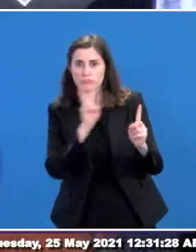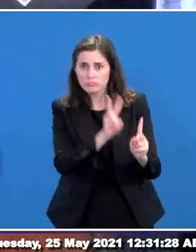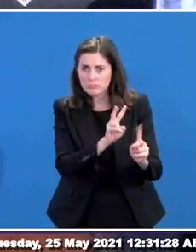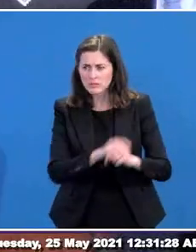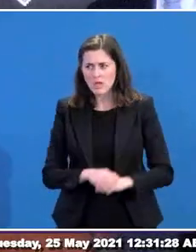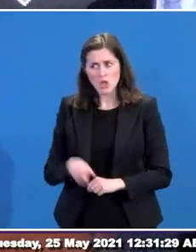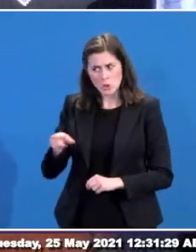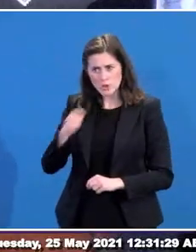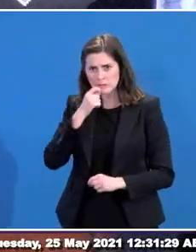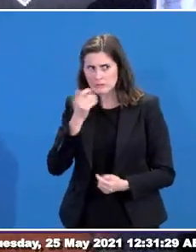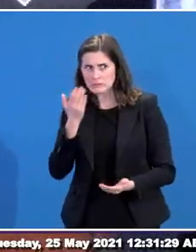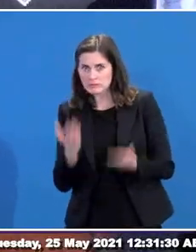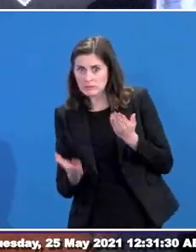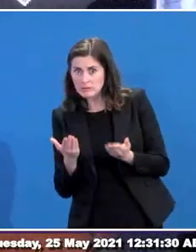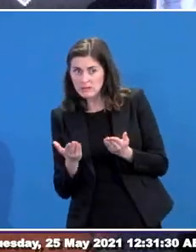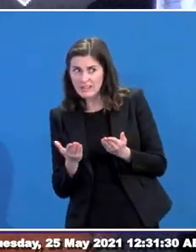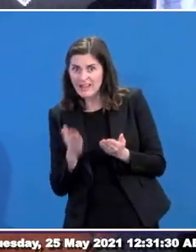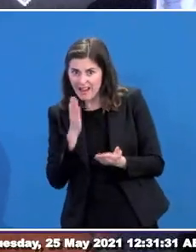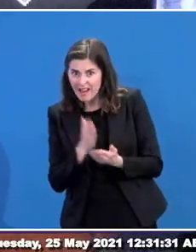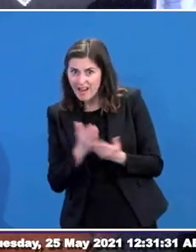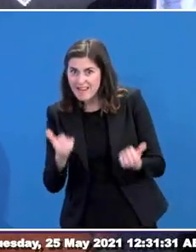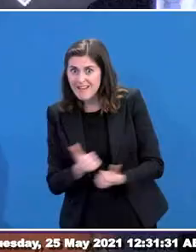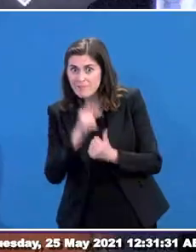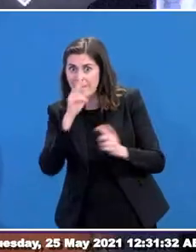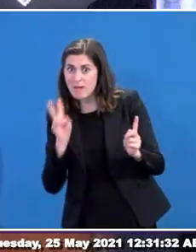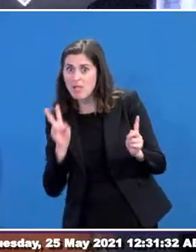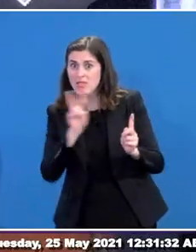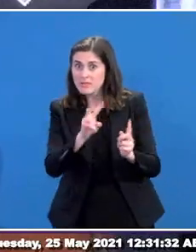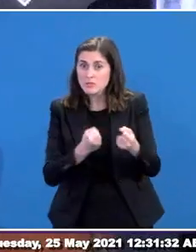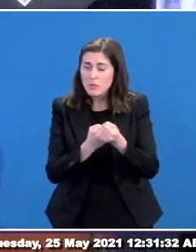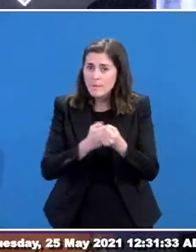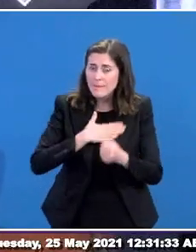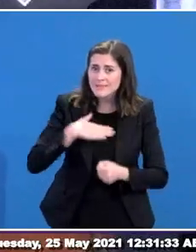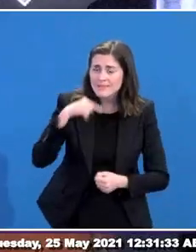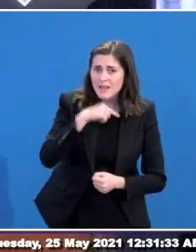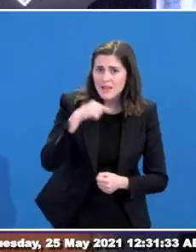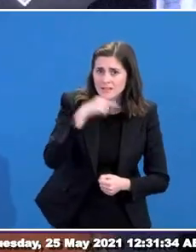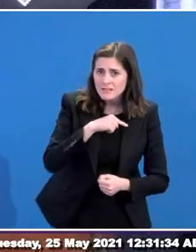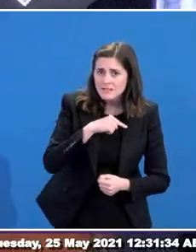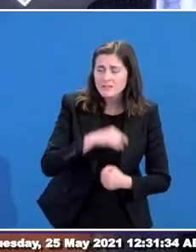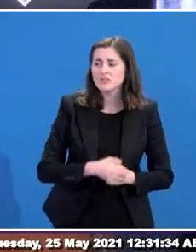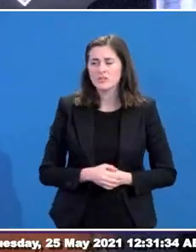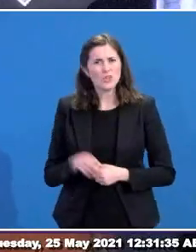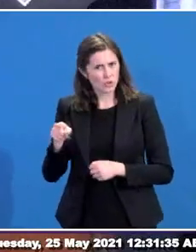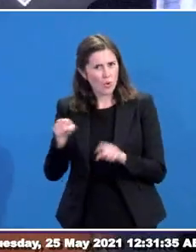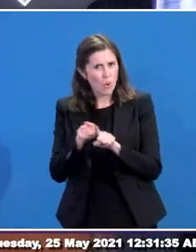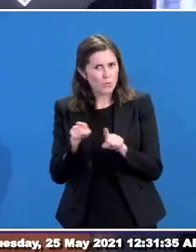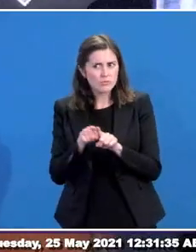was getting the support that he needed in the house and you were also starting to hear some accounts of SP2